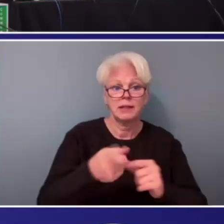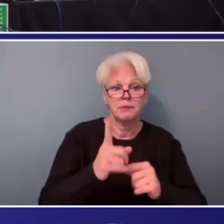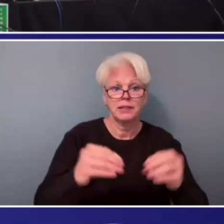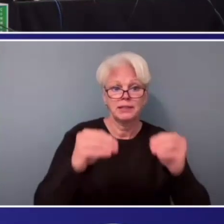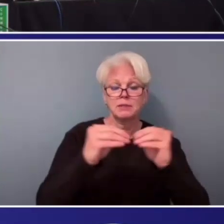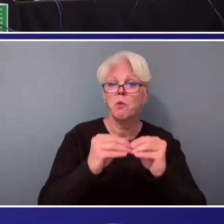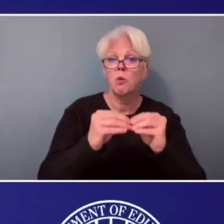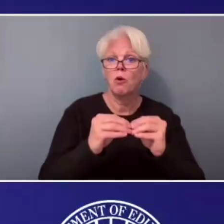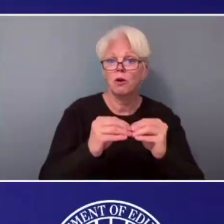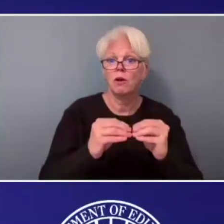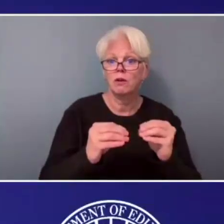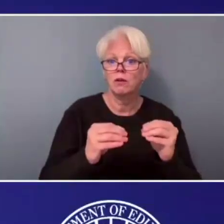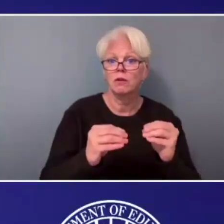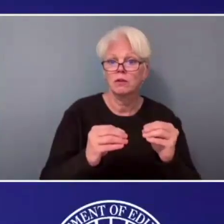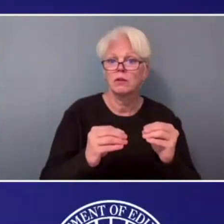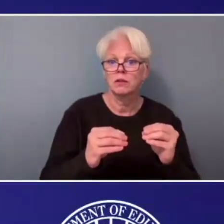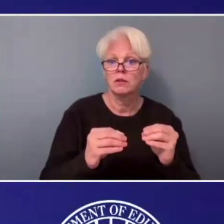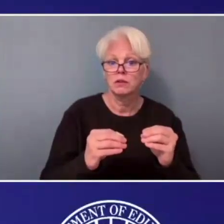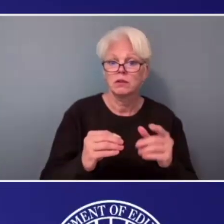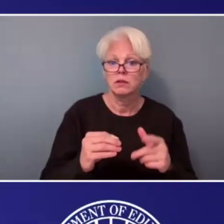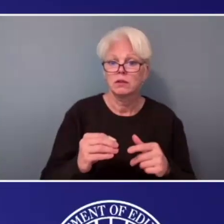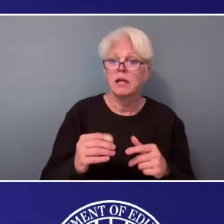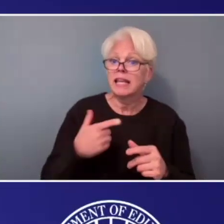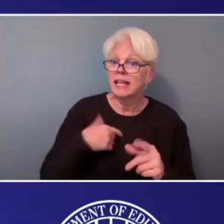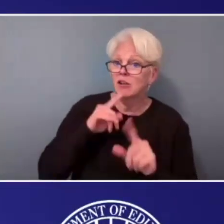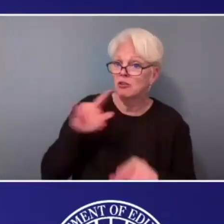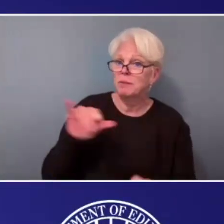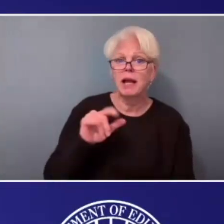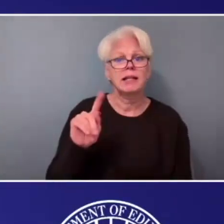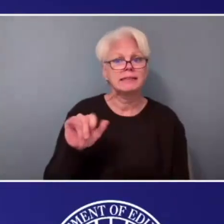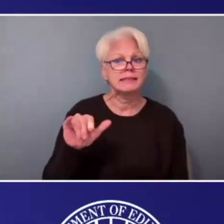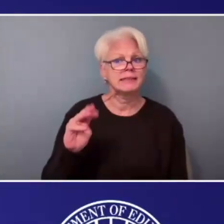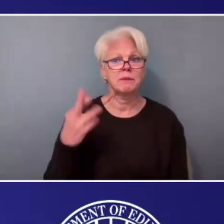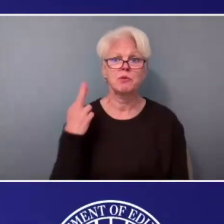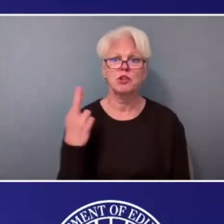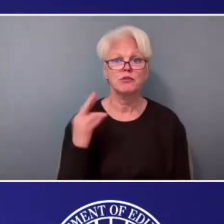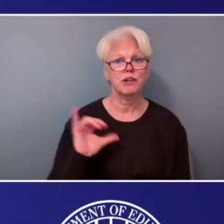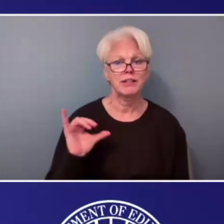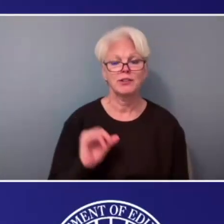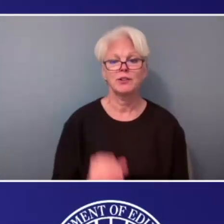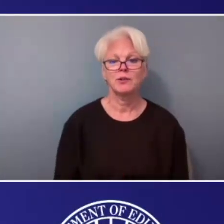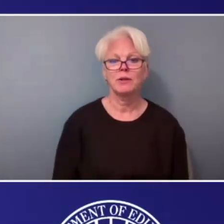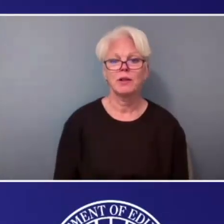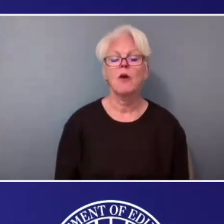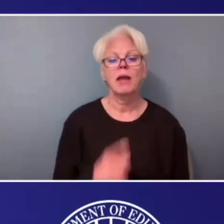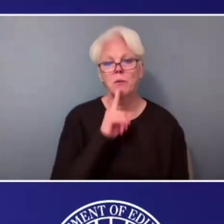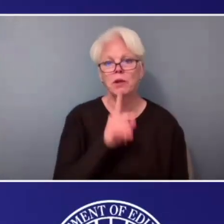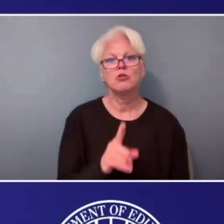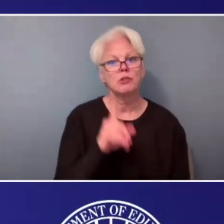Can I reply too? Because Tim's my good friend too. Okay. We have a great relationship. You all, we really do need to tighten up a